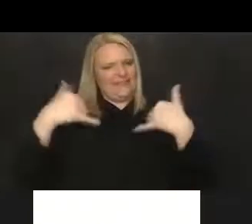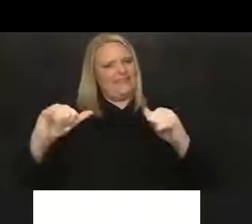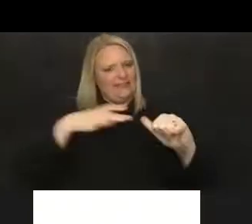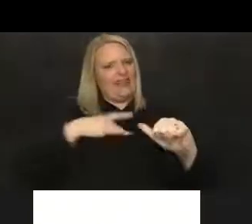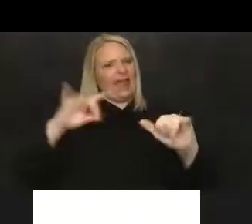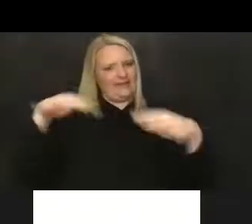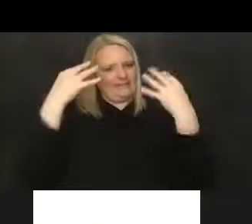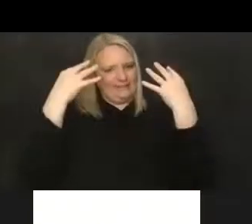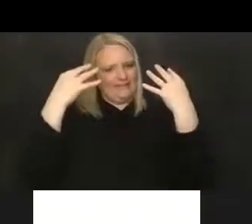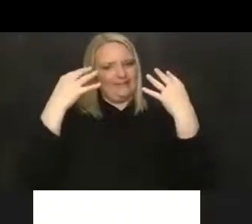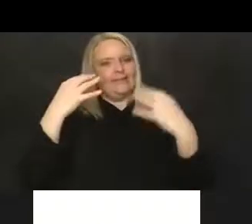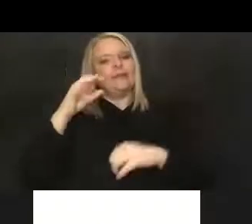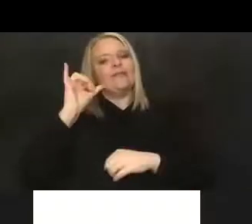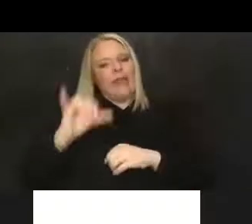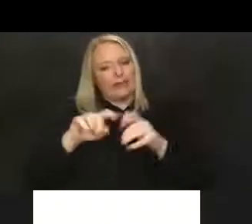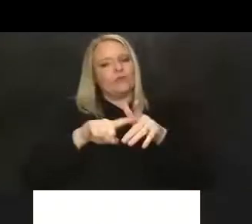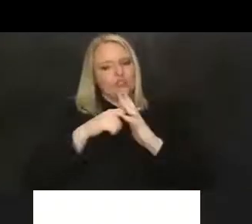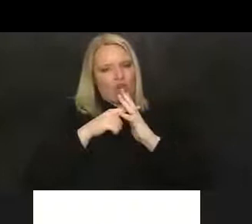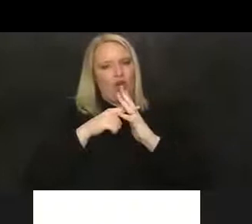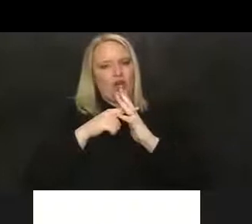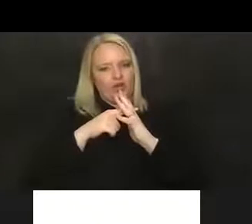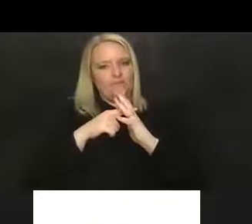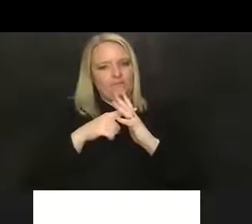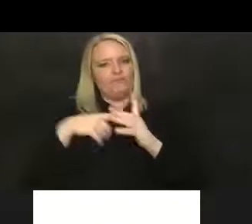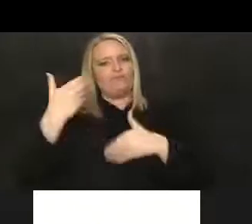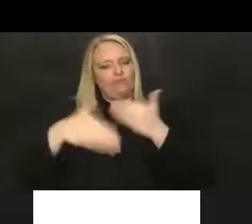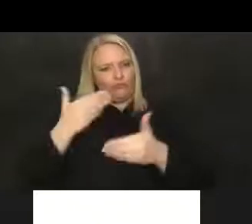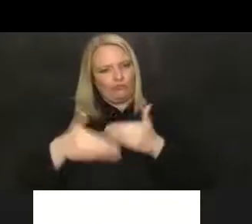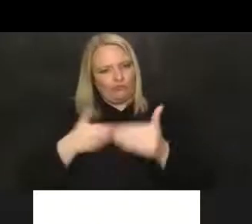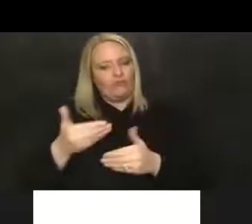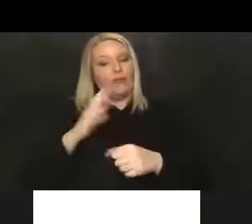So that was how it all started, and and through her through that choir director I was- I appeared